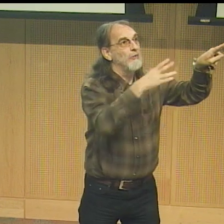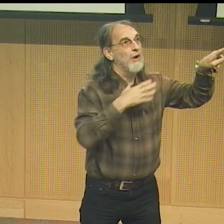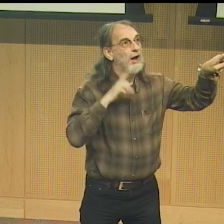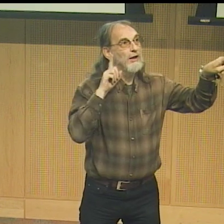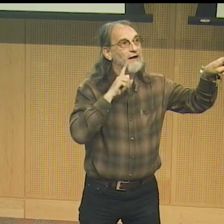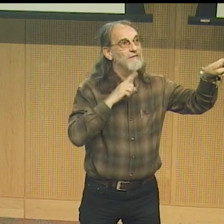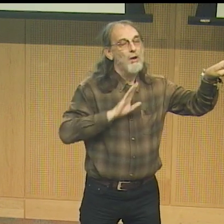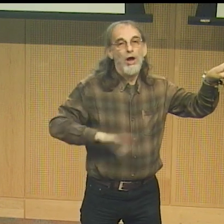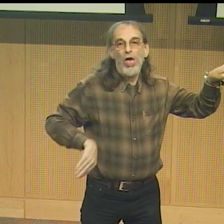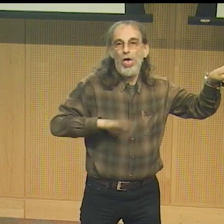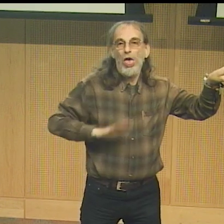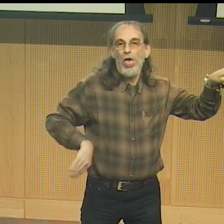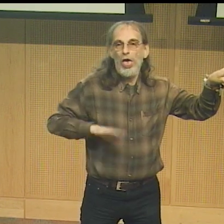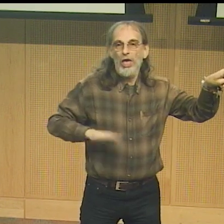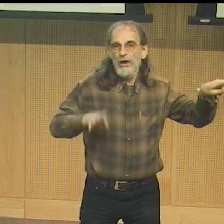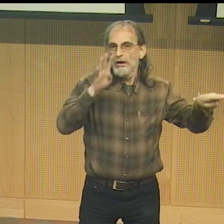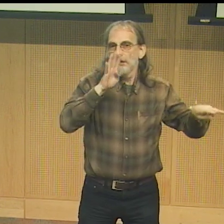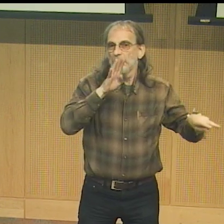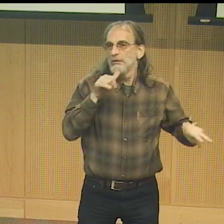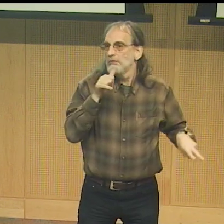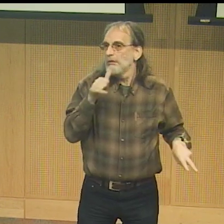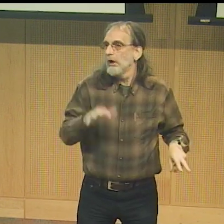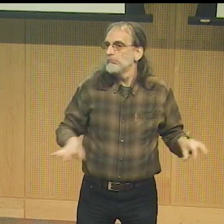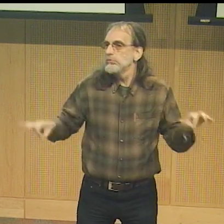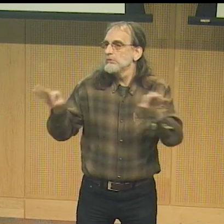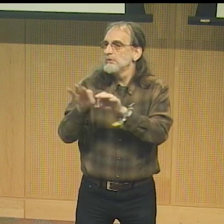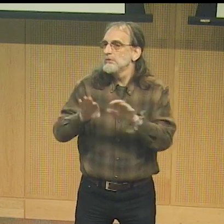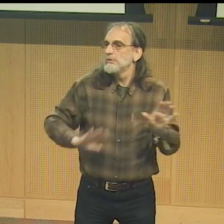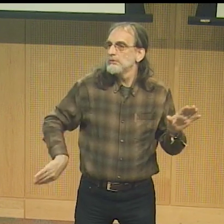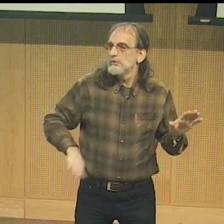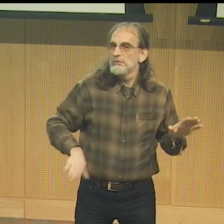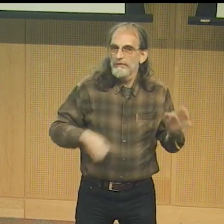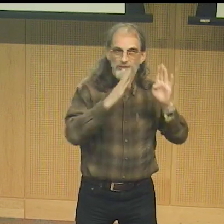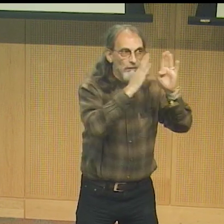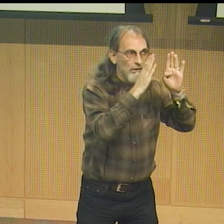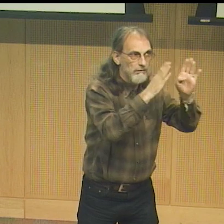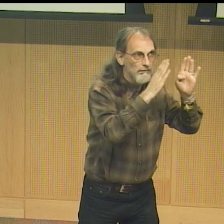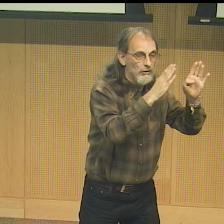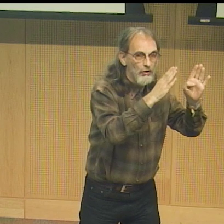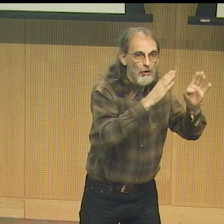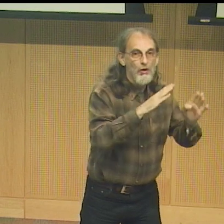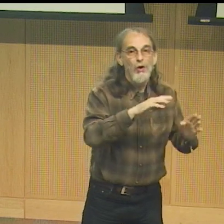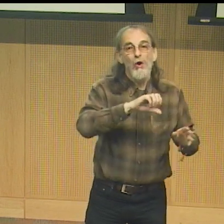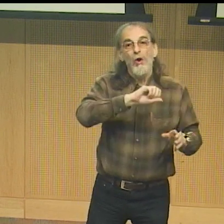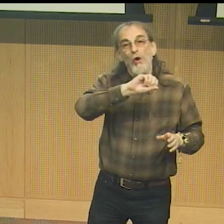You may look to the majority culture and ignore your minority culture of deafness.